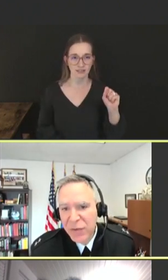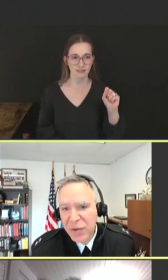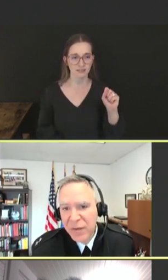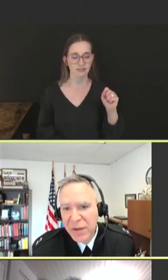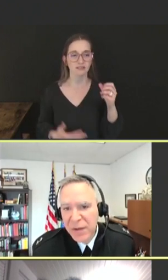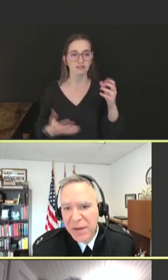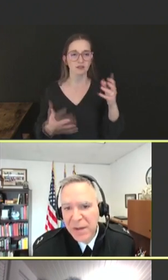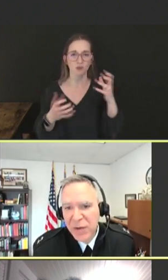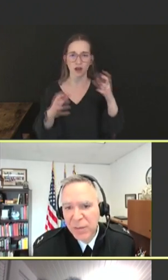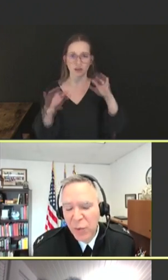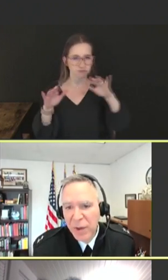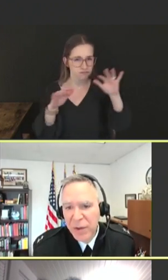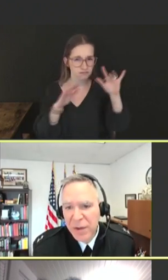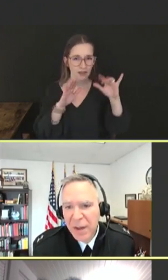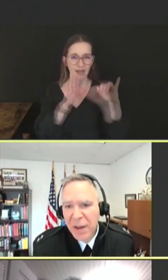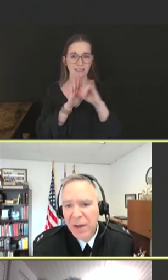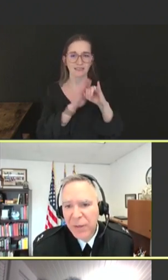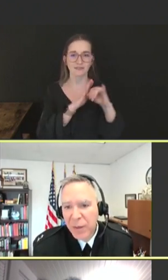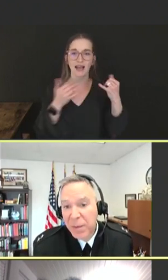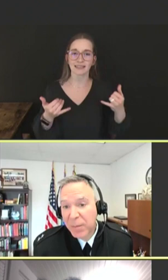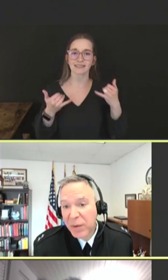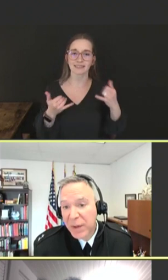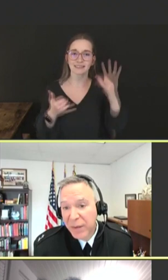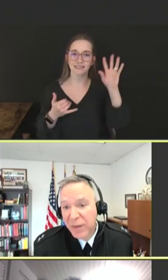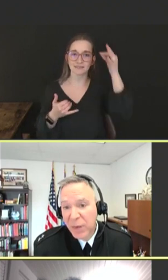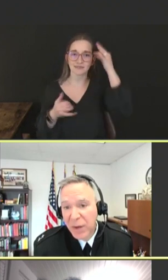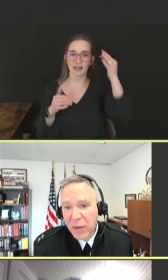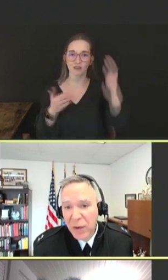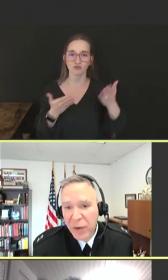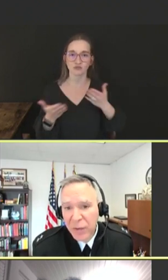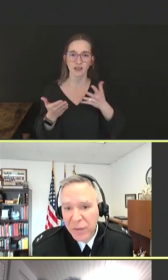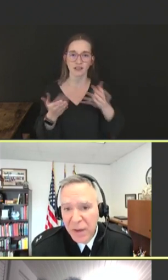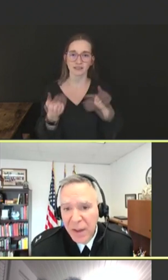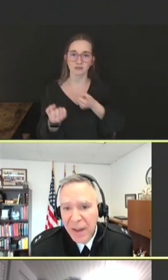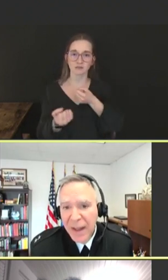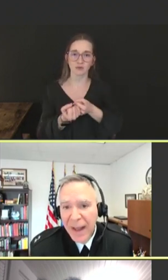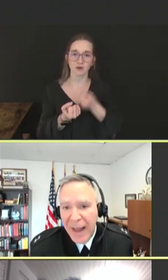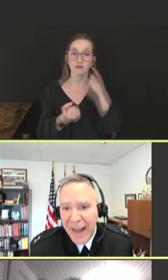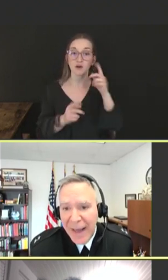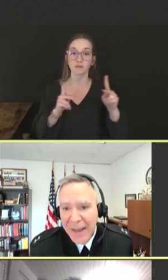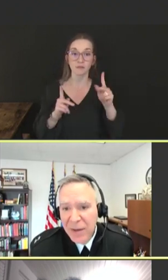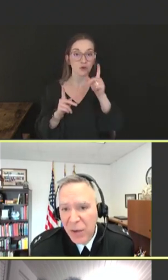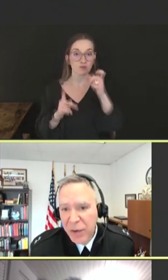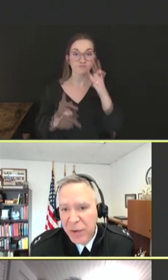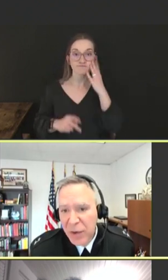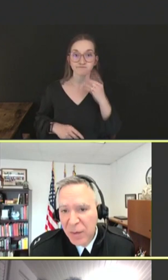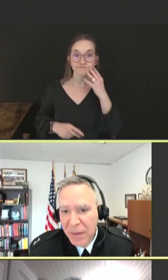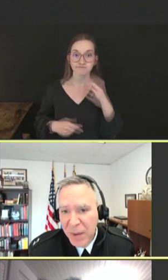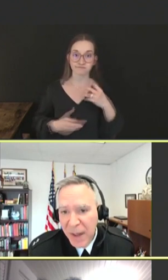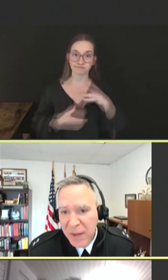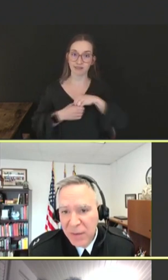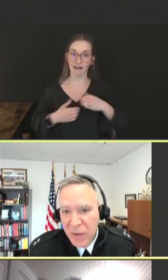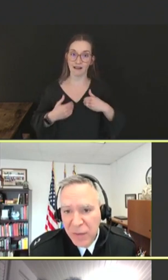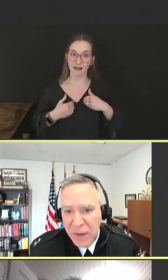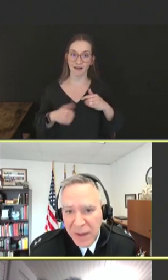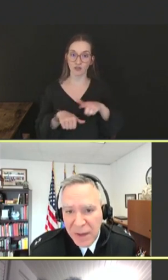services and supports for people living with long COVID, and the longer term impacts of COVID-19.